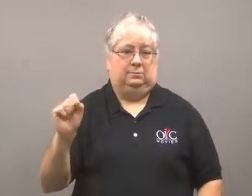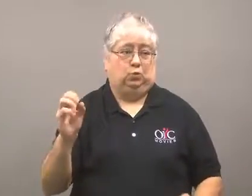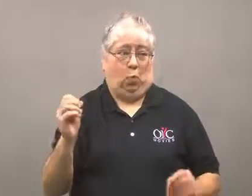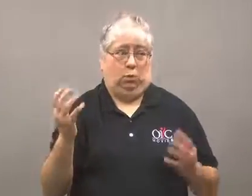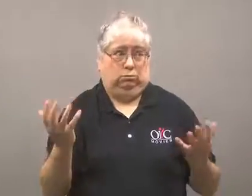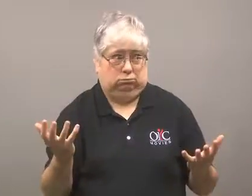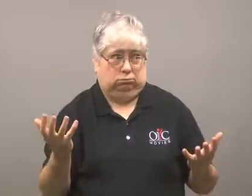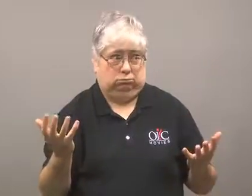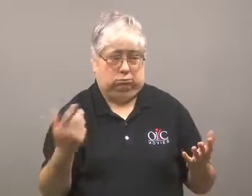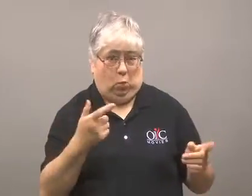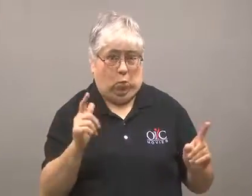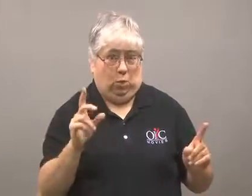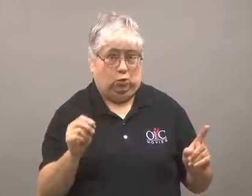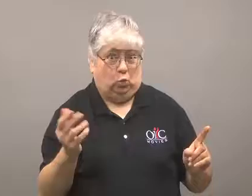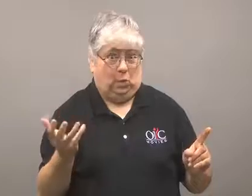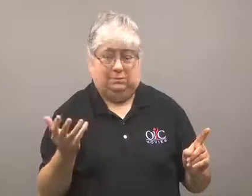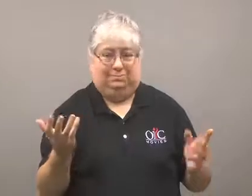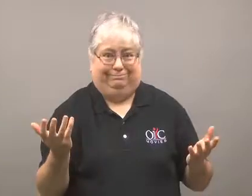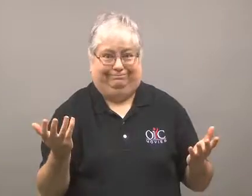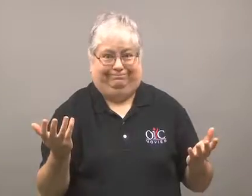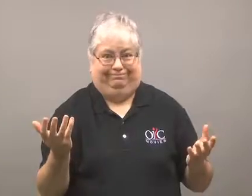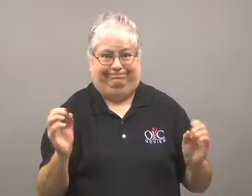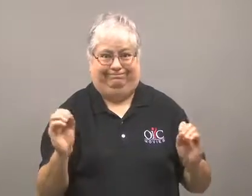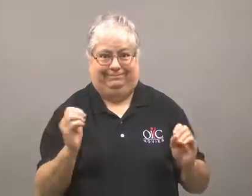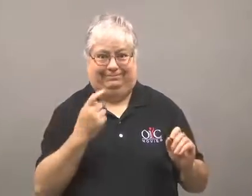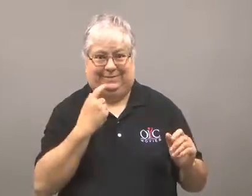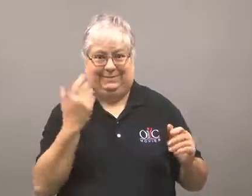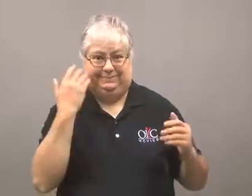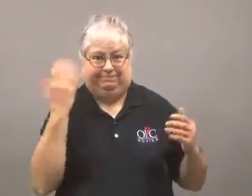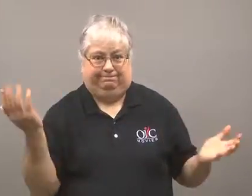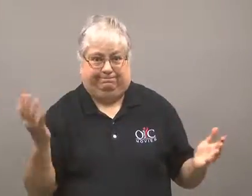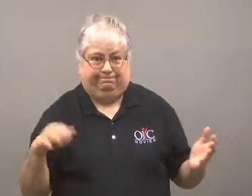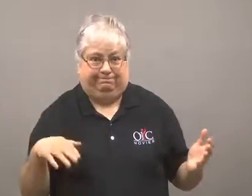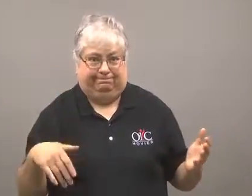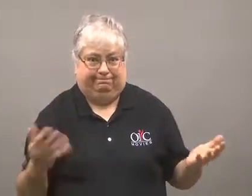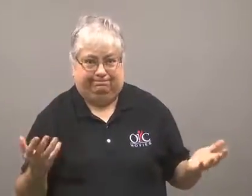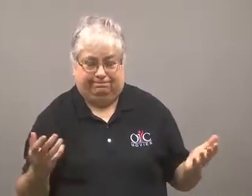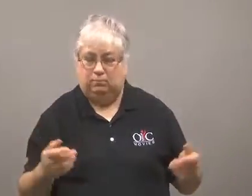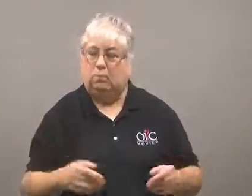So we don't know what the government will do next.